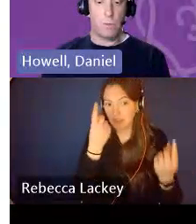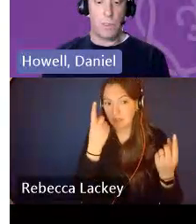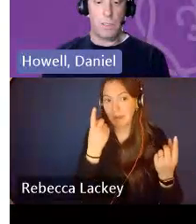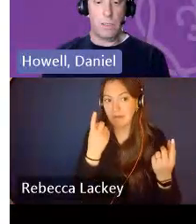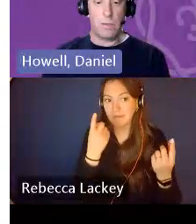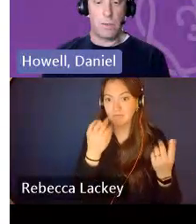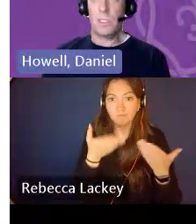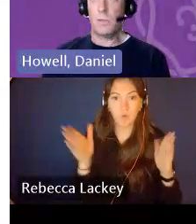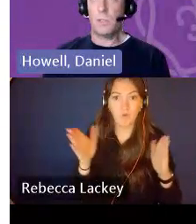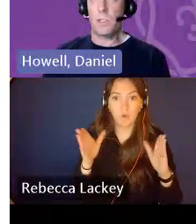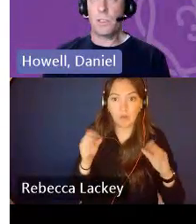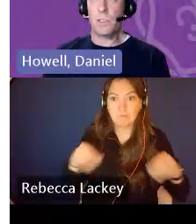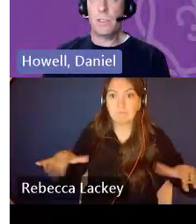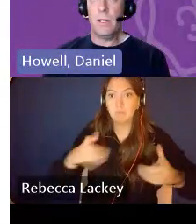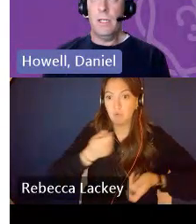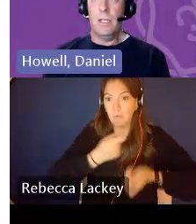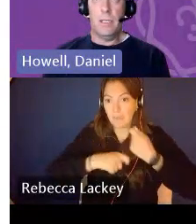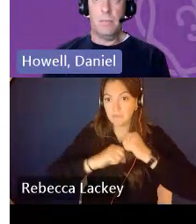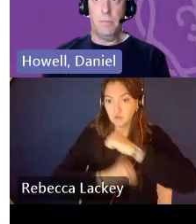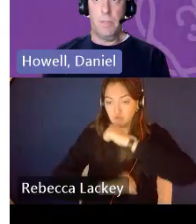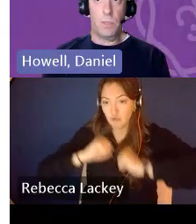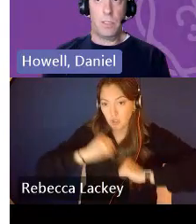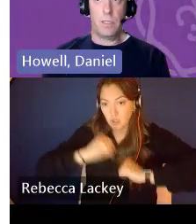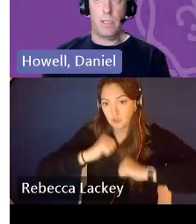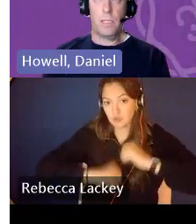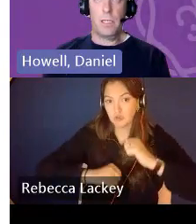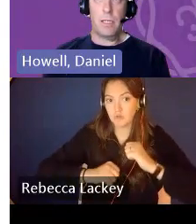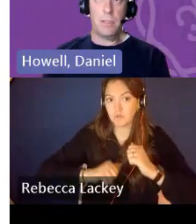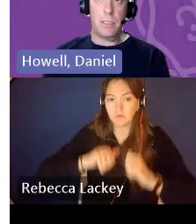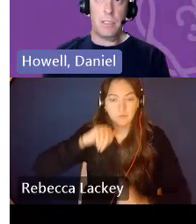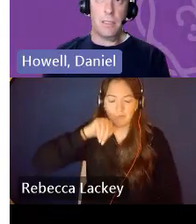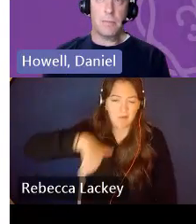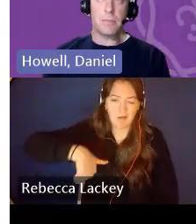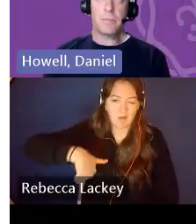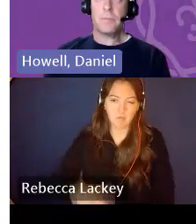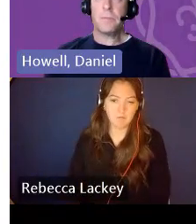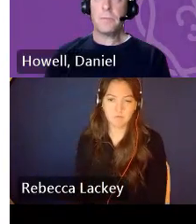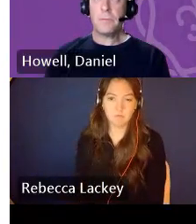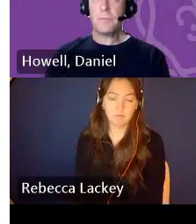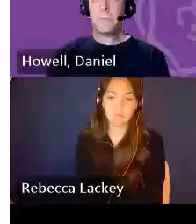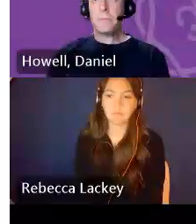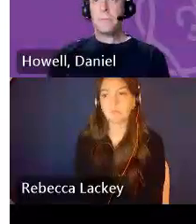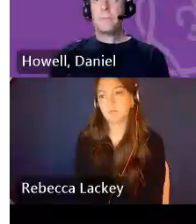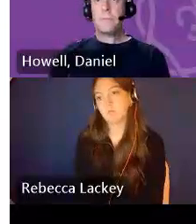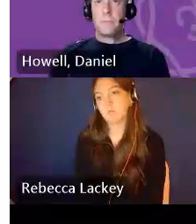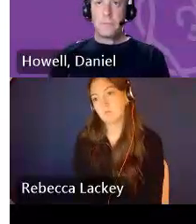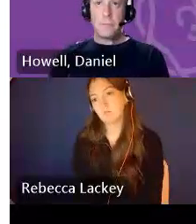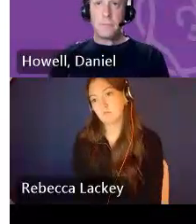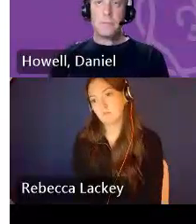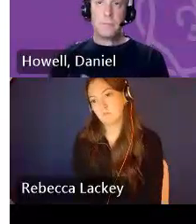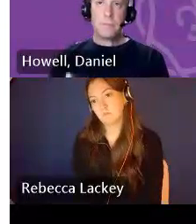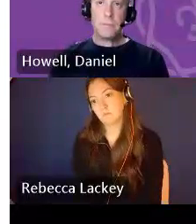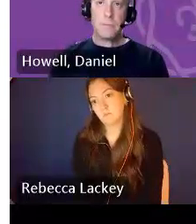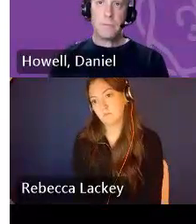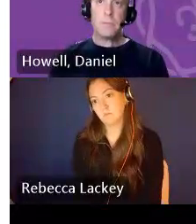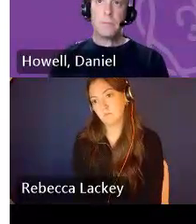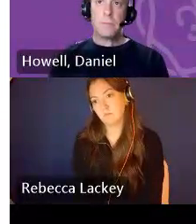footprint of the replacement structure. Um, so we are not quite at that stage yet.